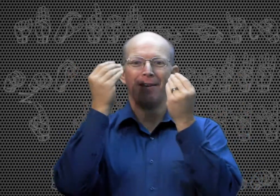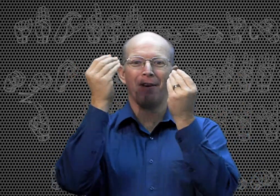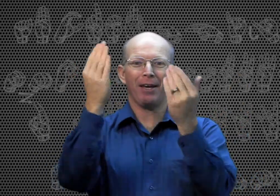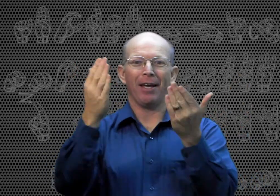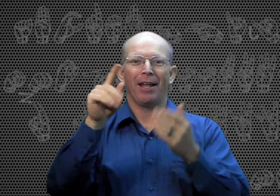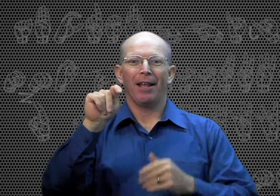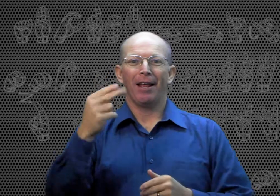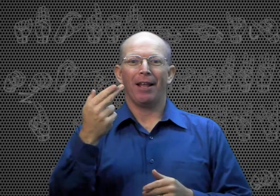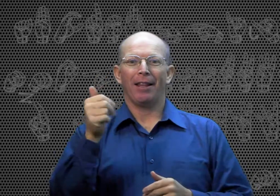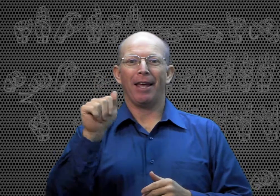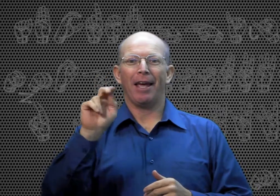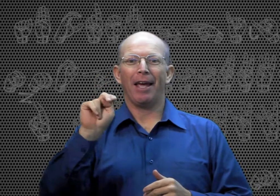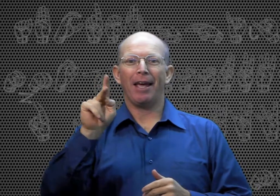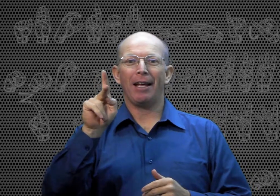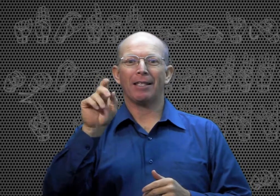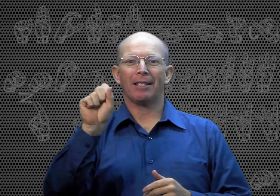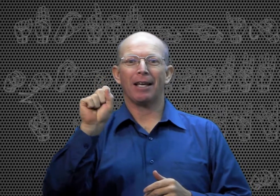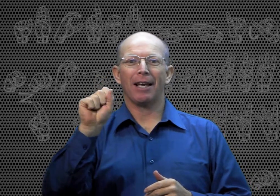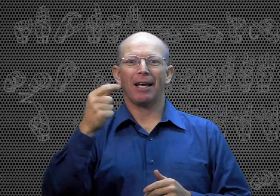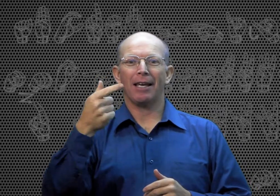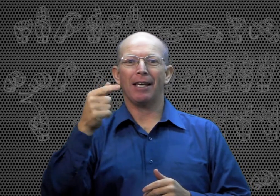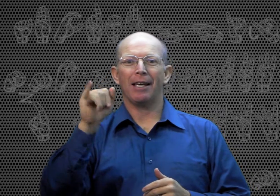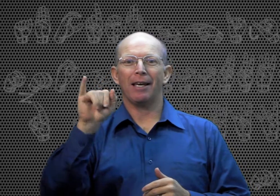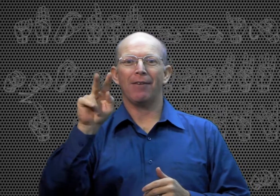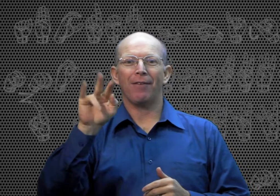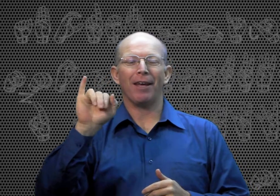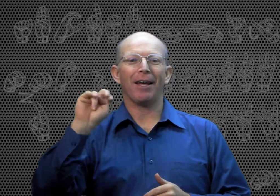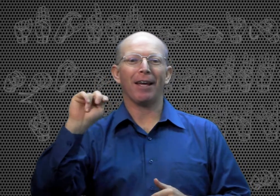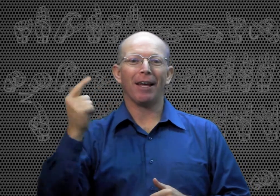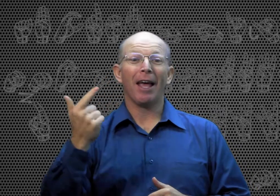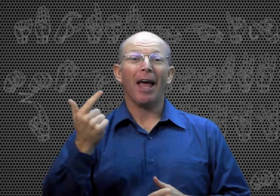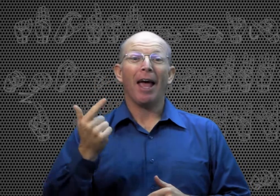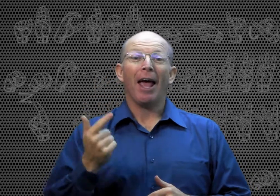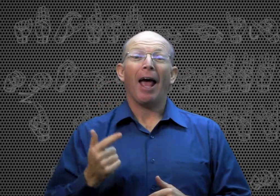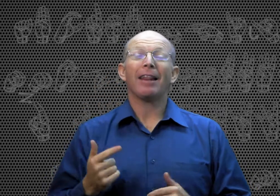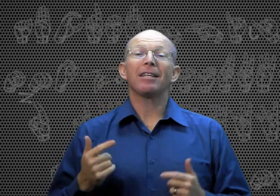THANKSGIVING